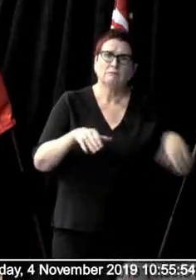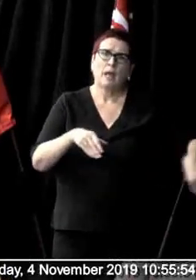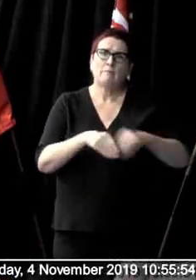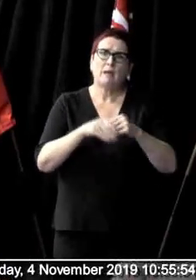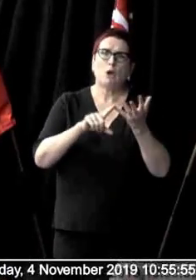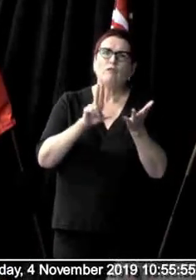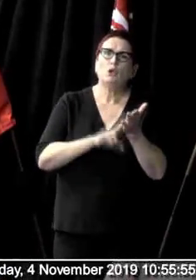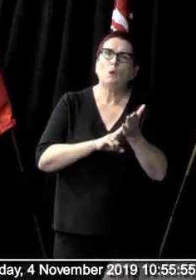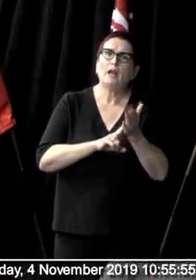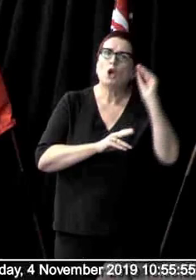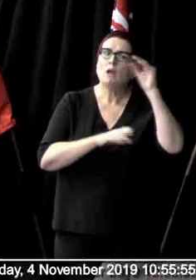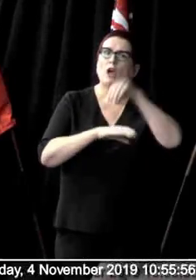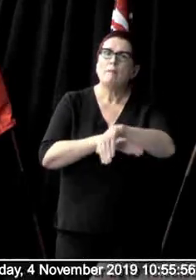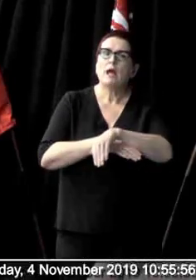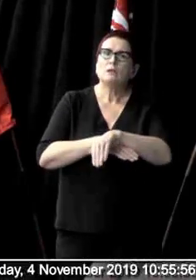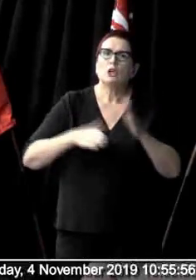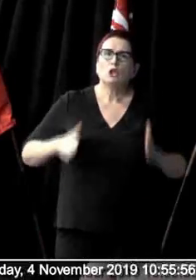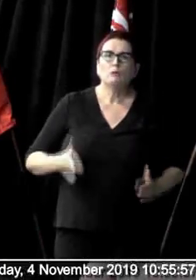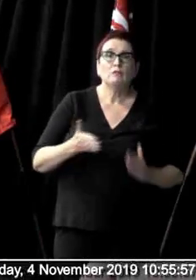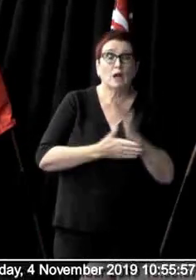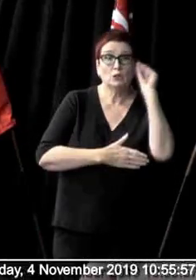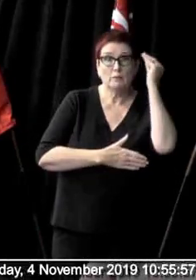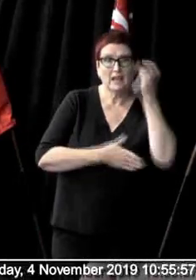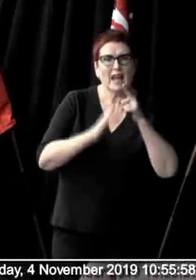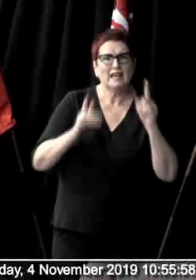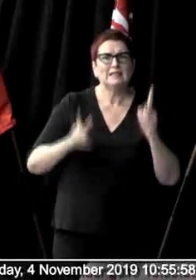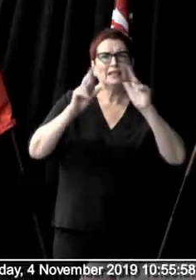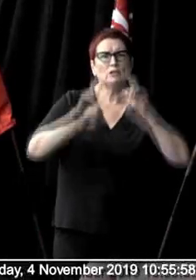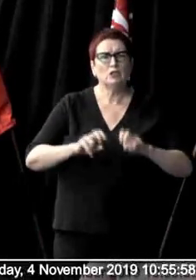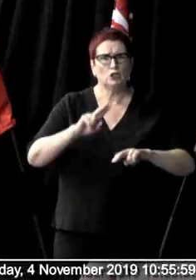with Disabilities and senior research fellow, and Jennifer Green senior lecturer